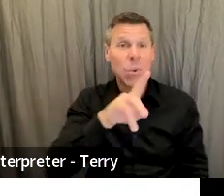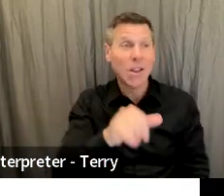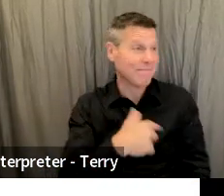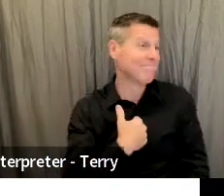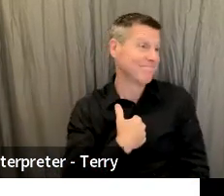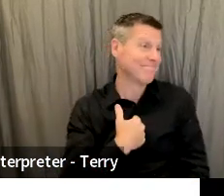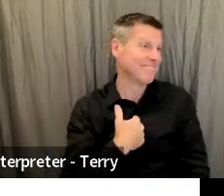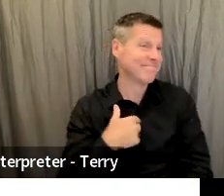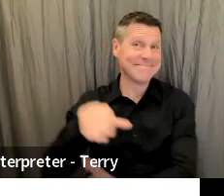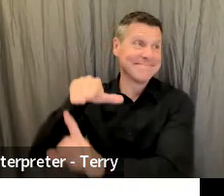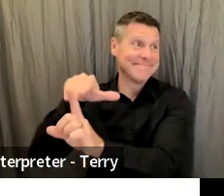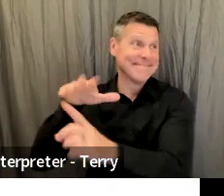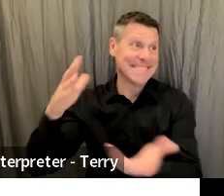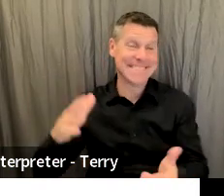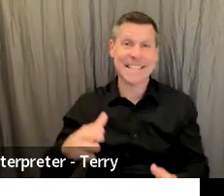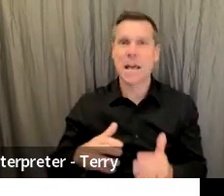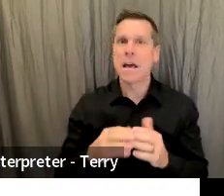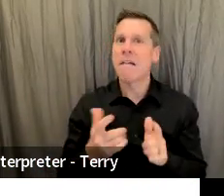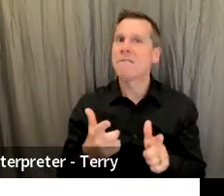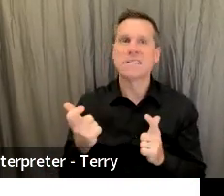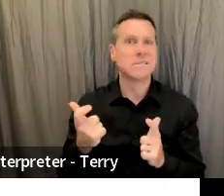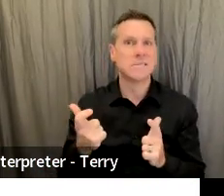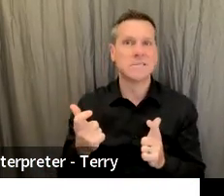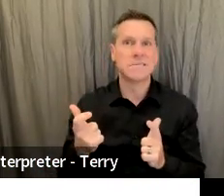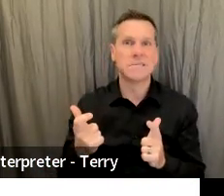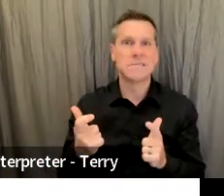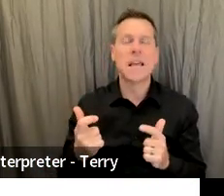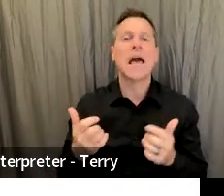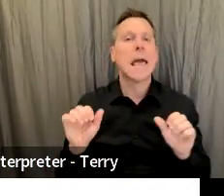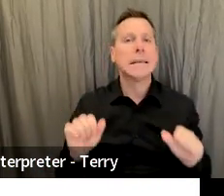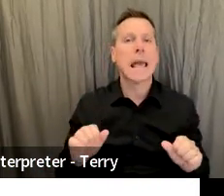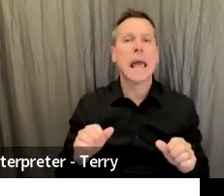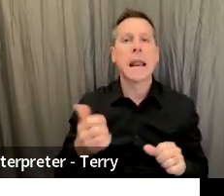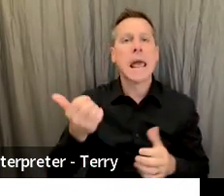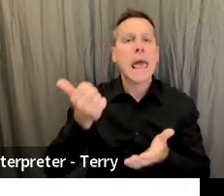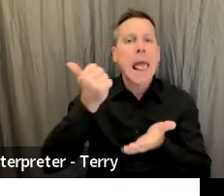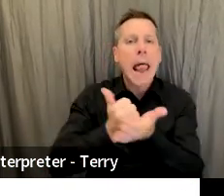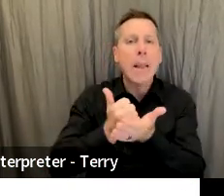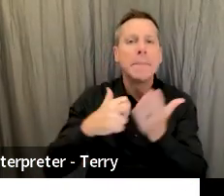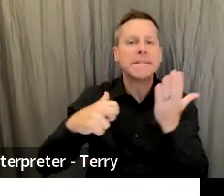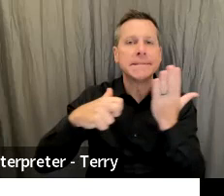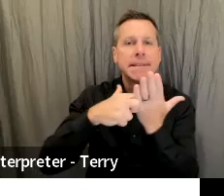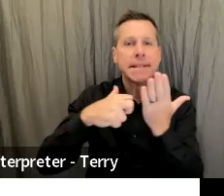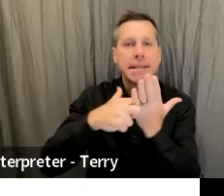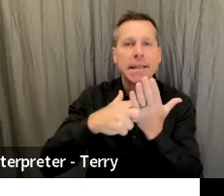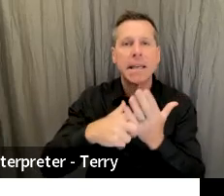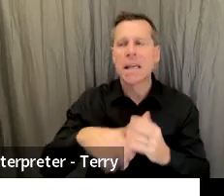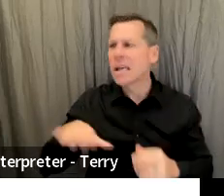It was the fastest way because you could, of course, to help ticket, you can reach out to various people on our campus.